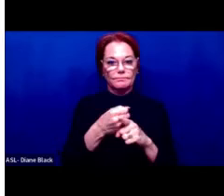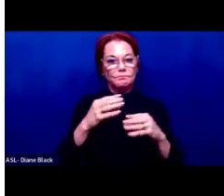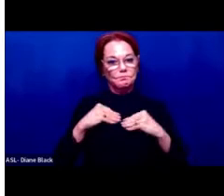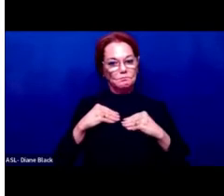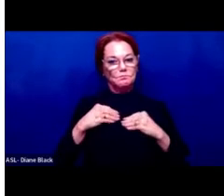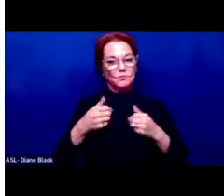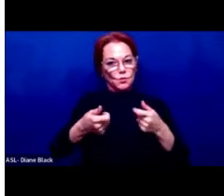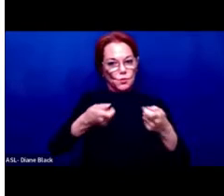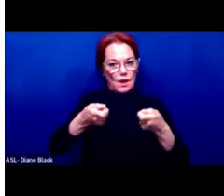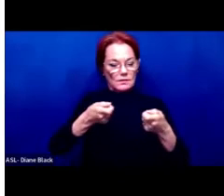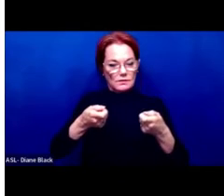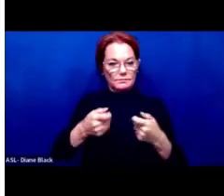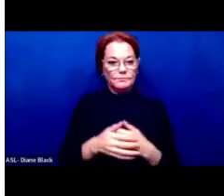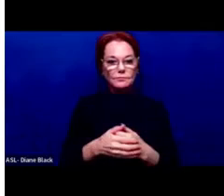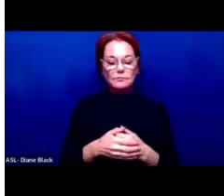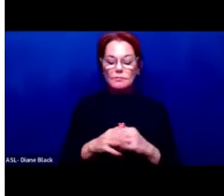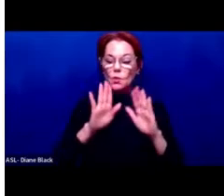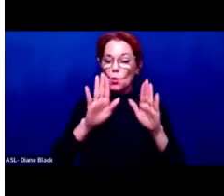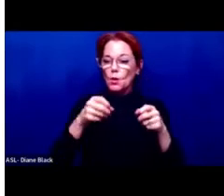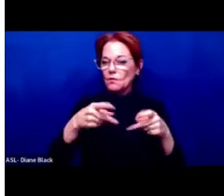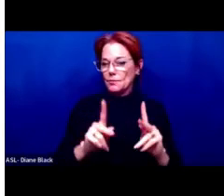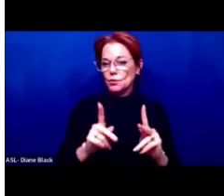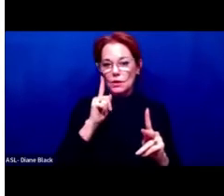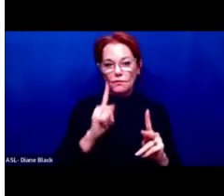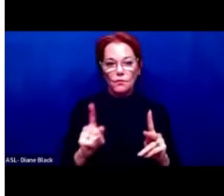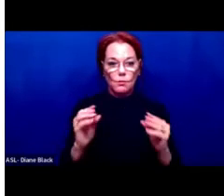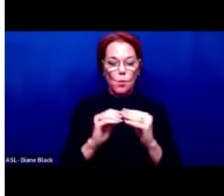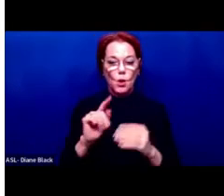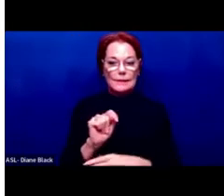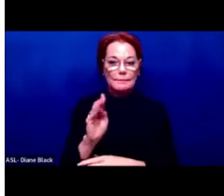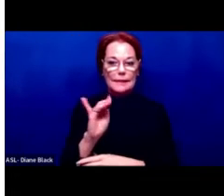incredible opportunity to bring in TBI providers to help support